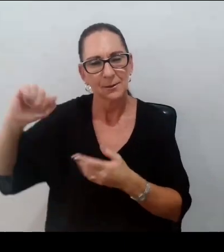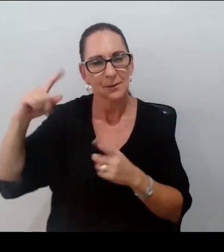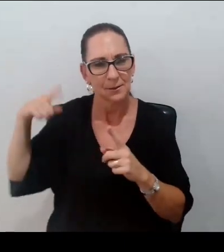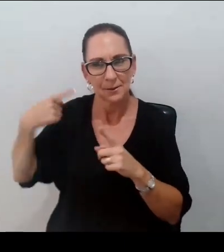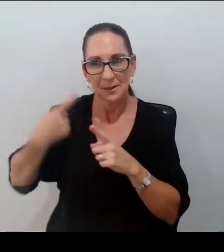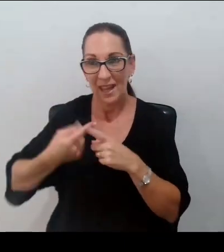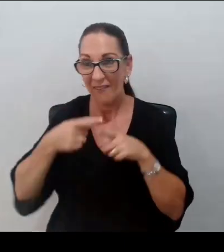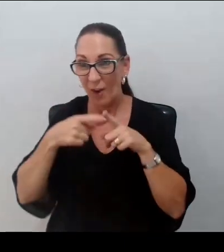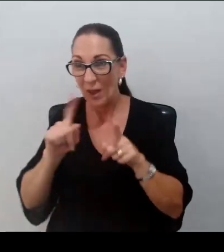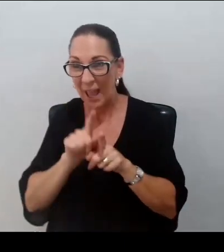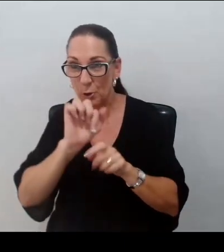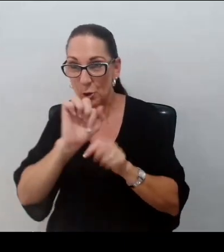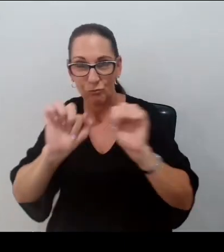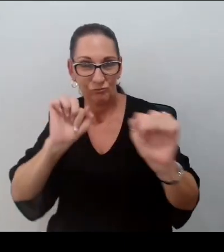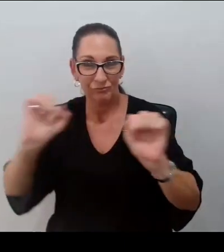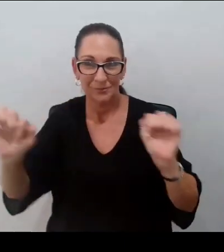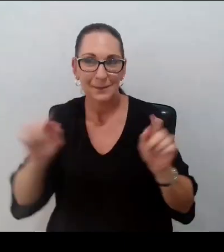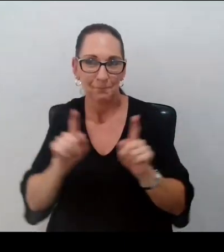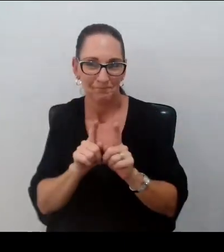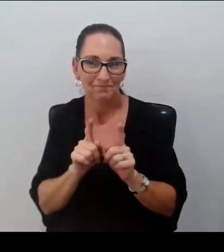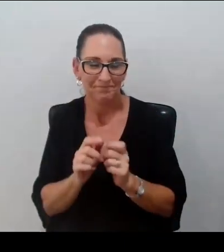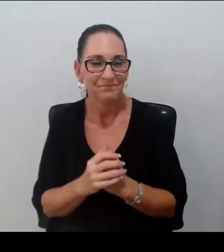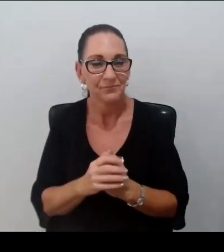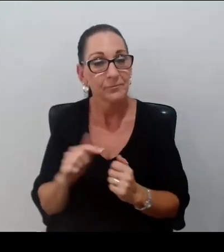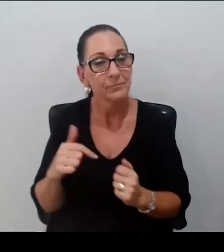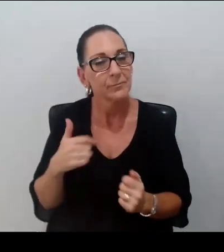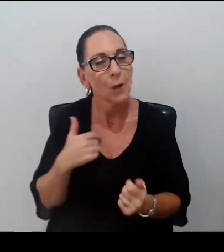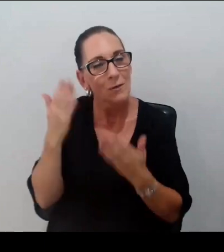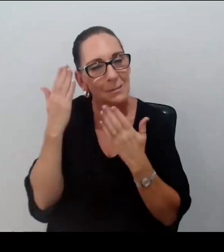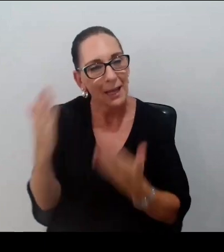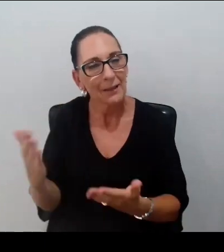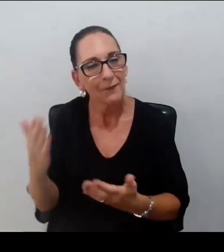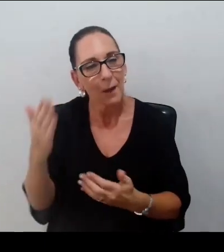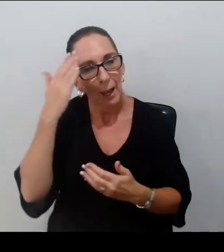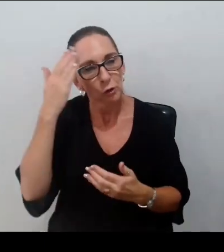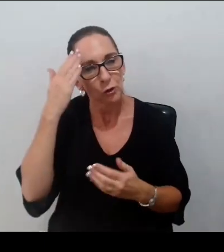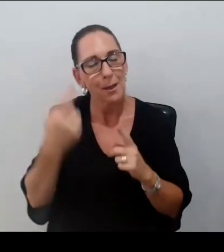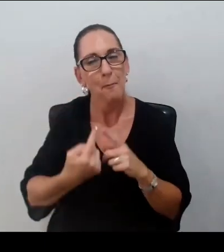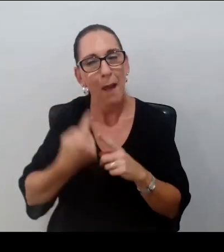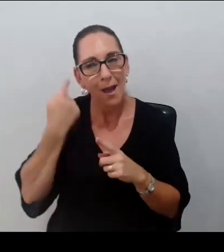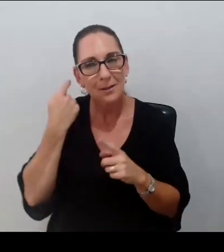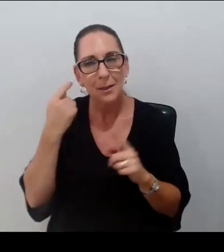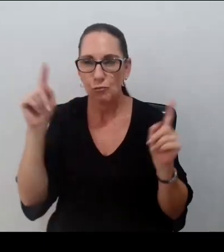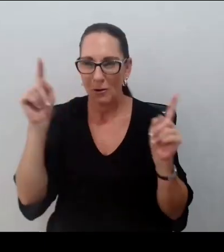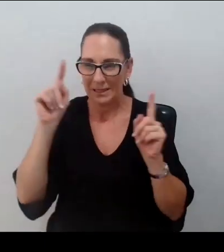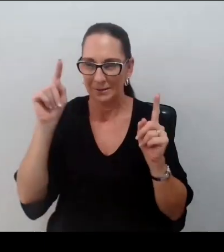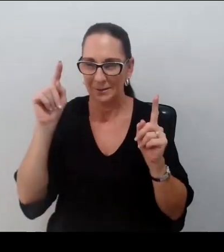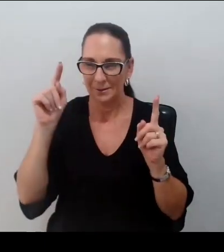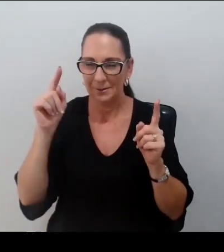this event from. I’d like to pay my respects to Elders, past and present and extend my respect